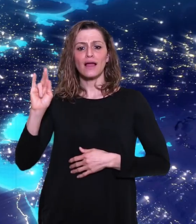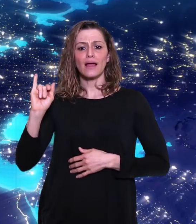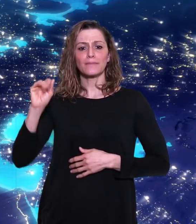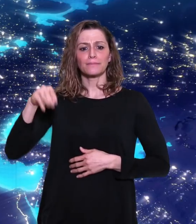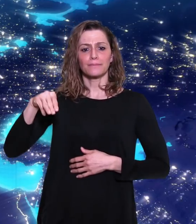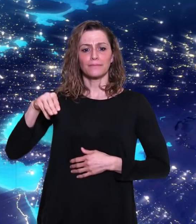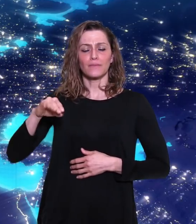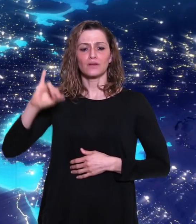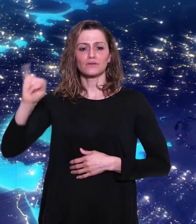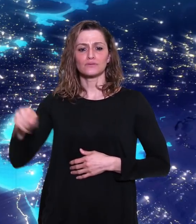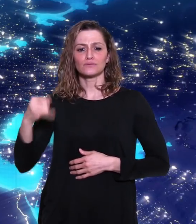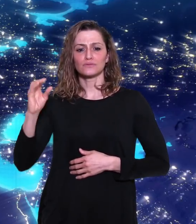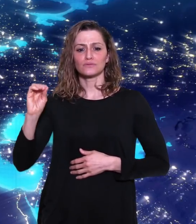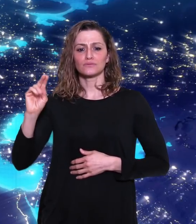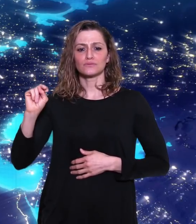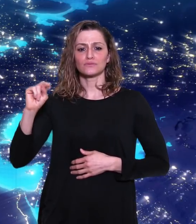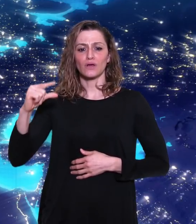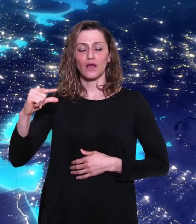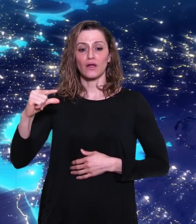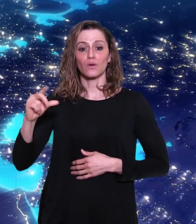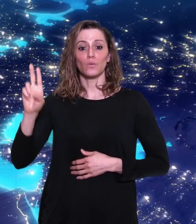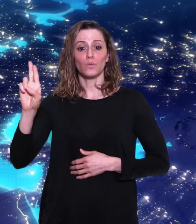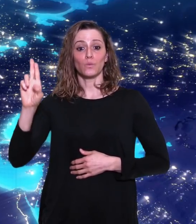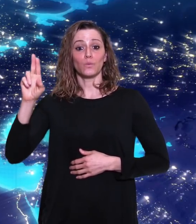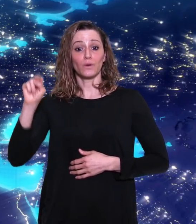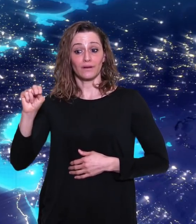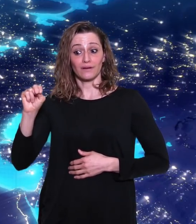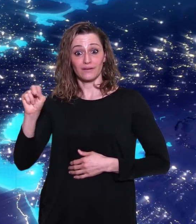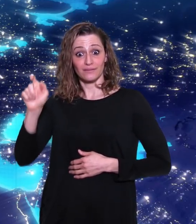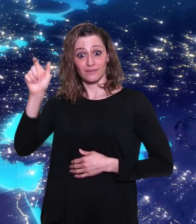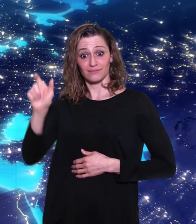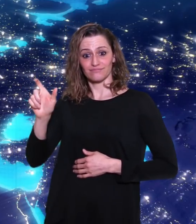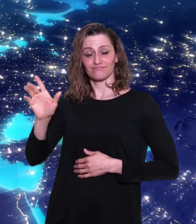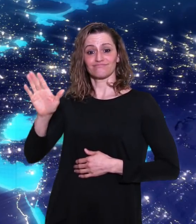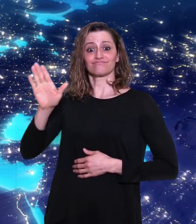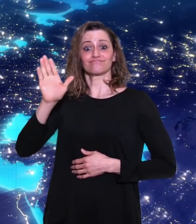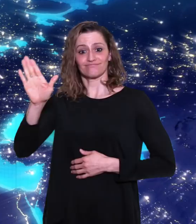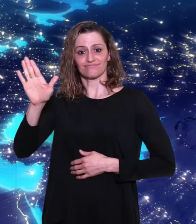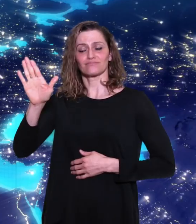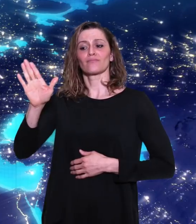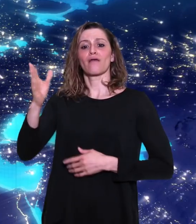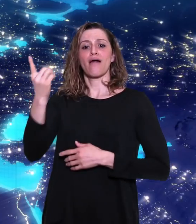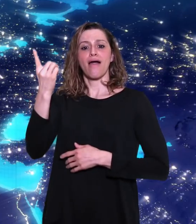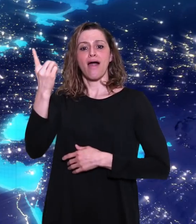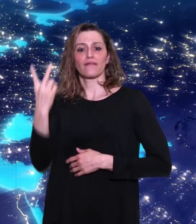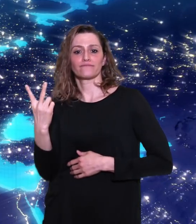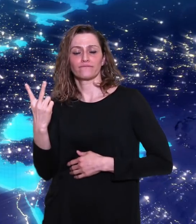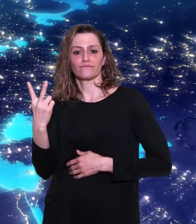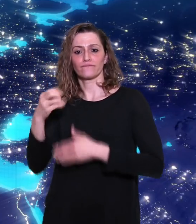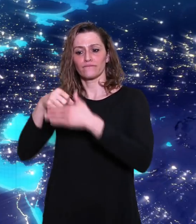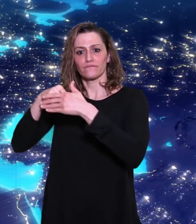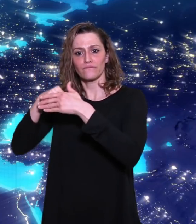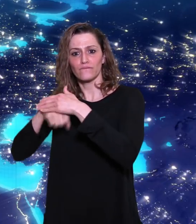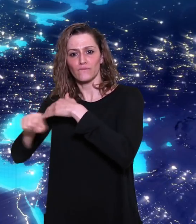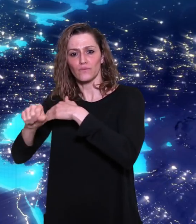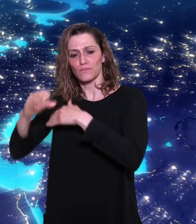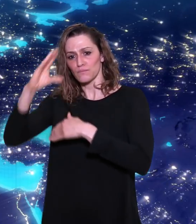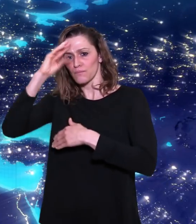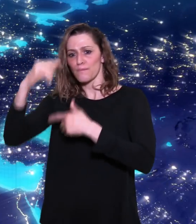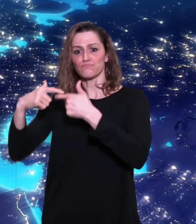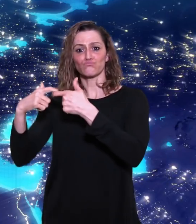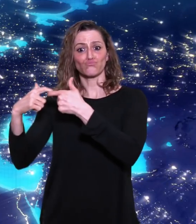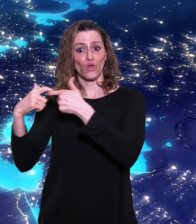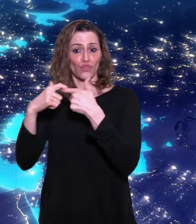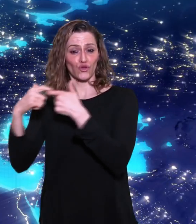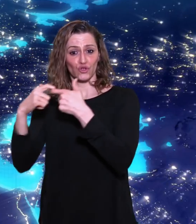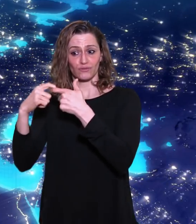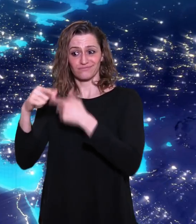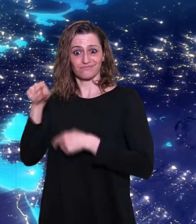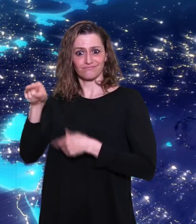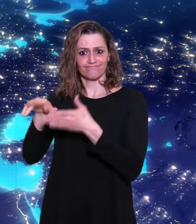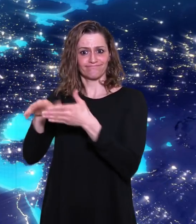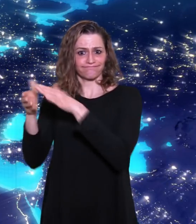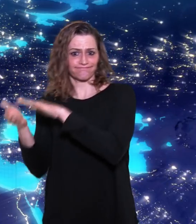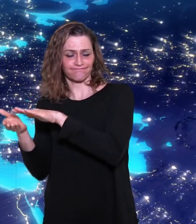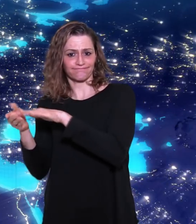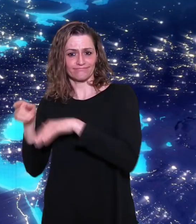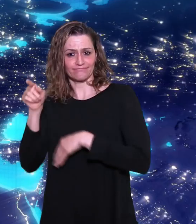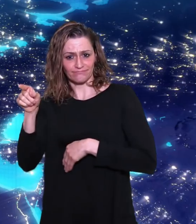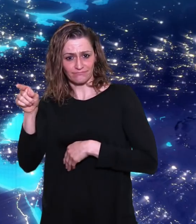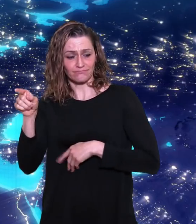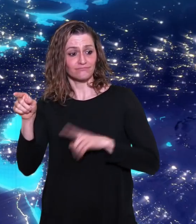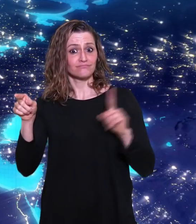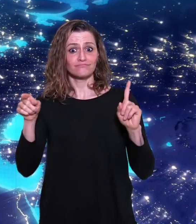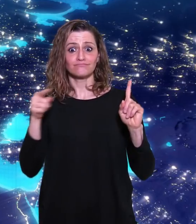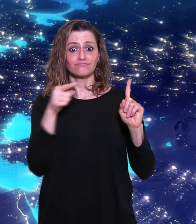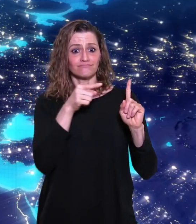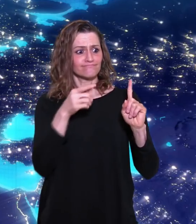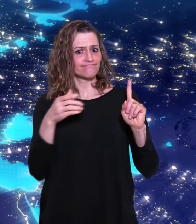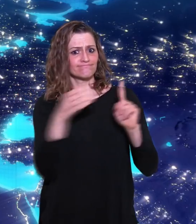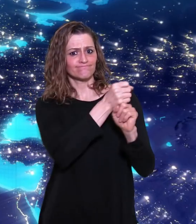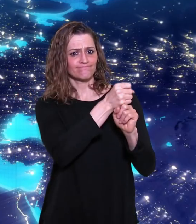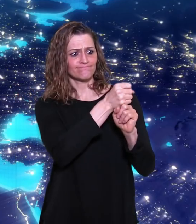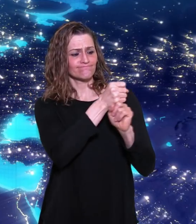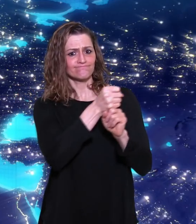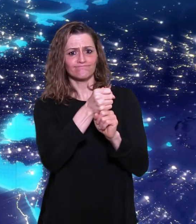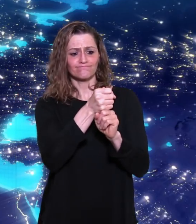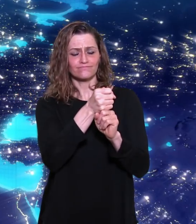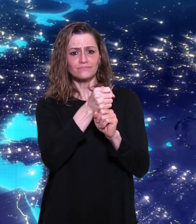Korean dictator Kim Jong Un’s half-brother against a